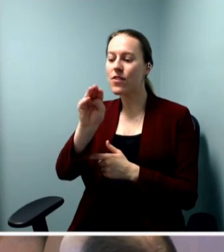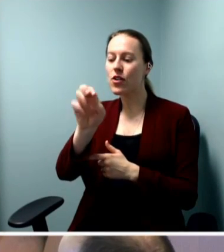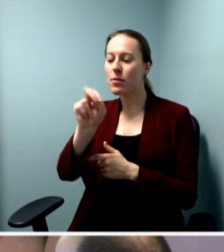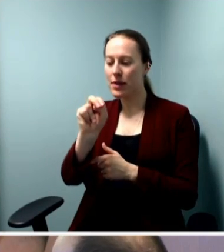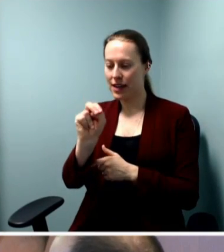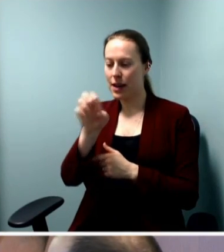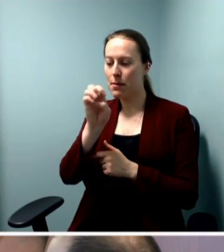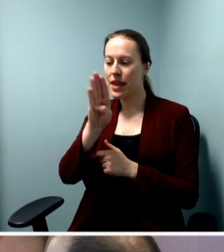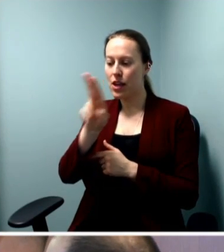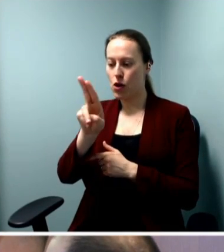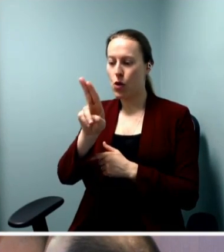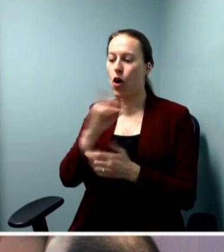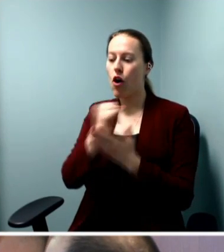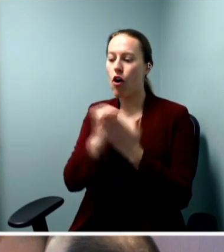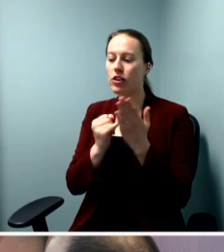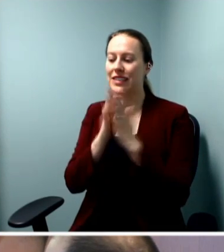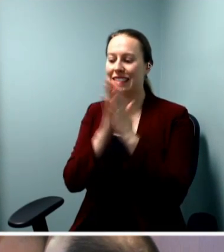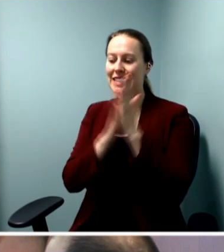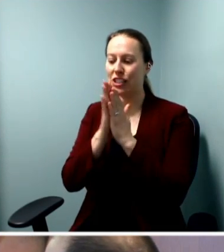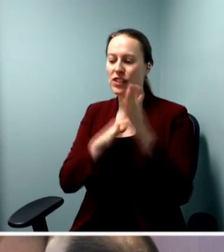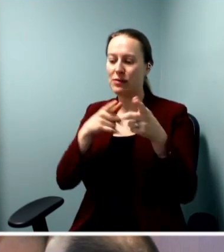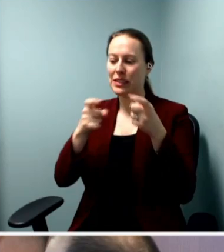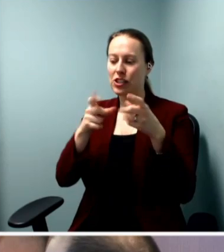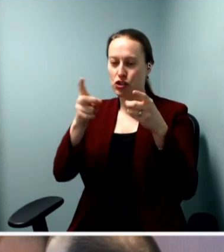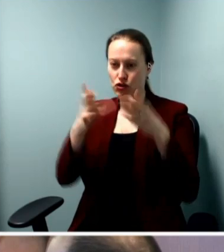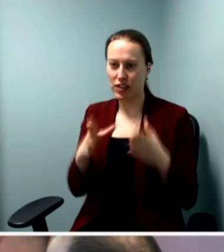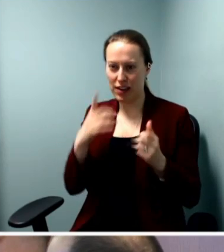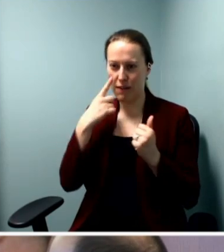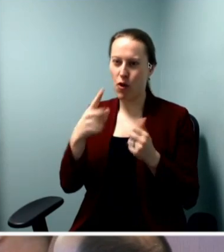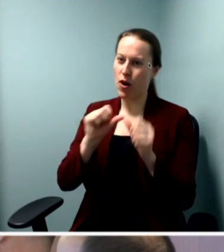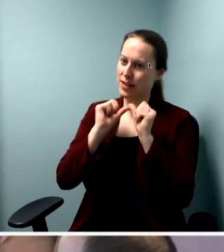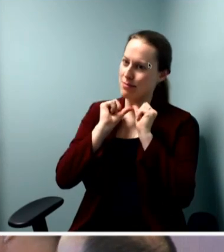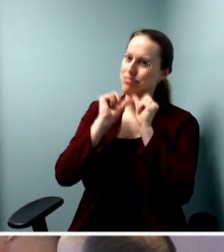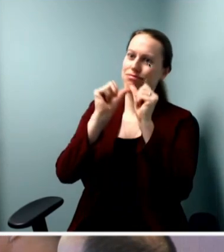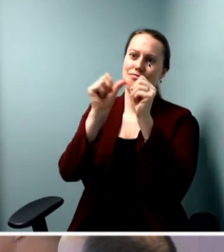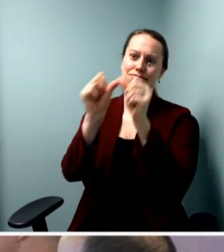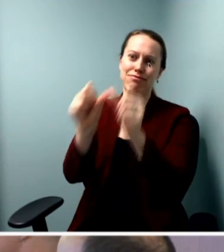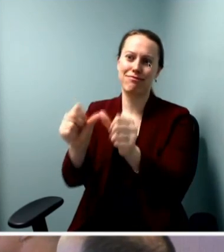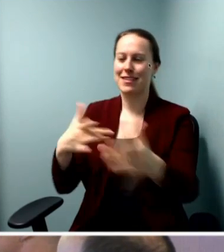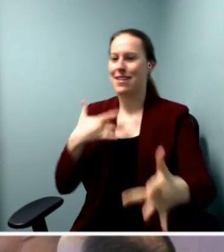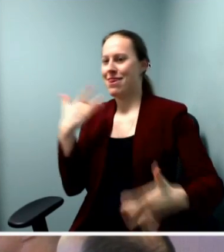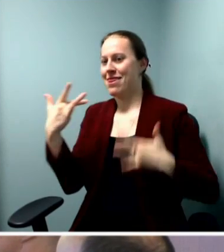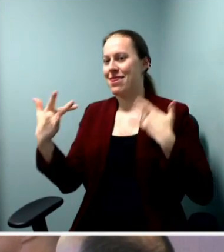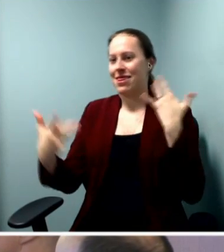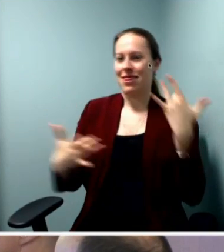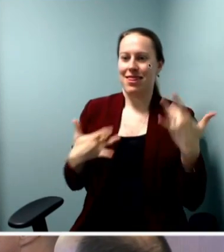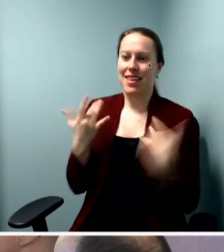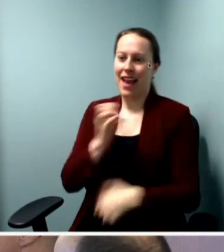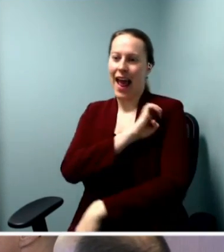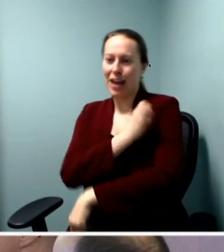for his seemingly endless enthusiasm and energy for making arts